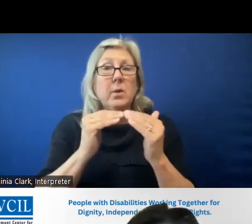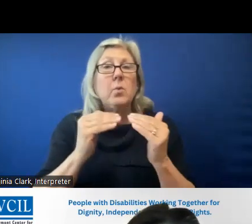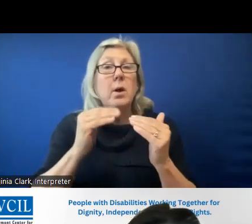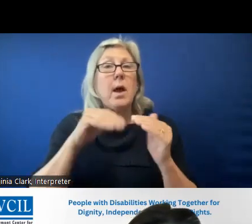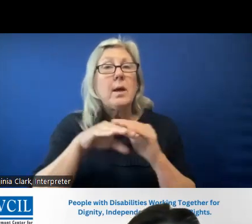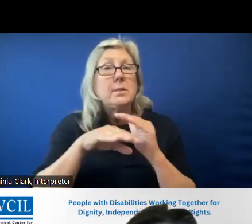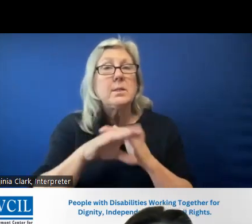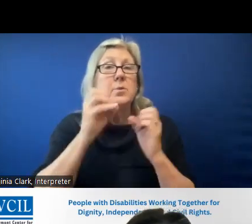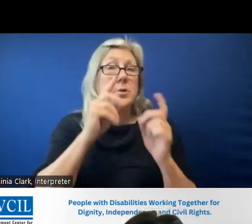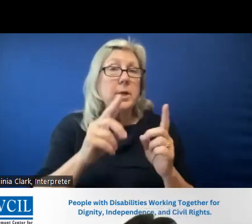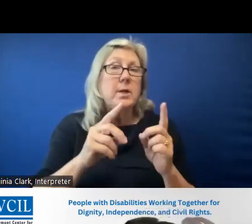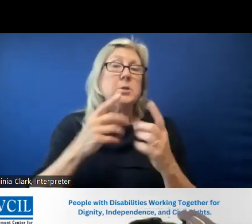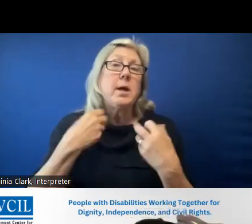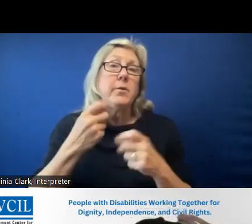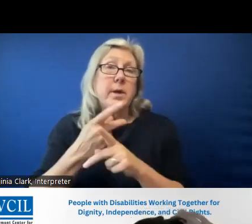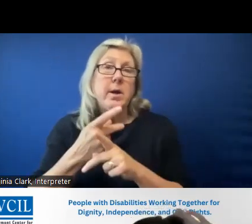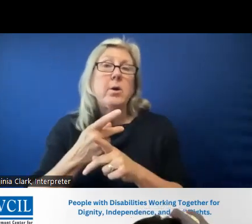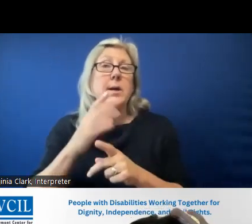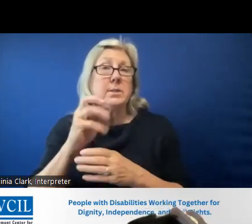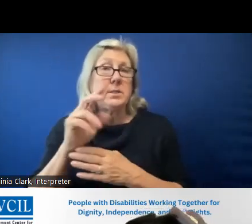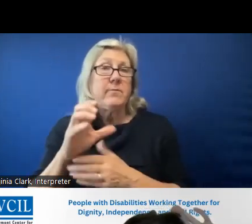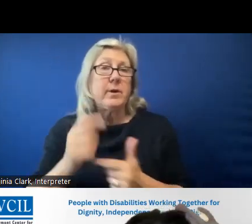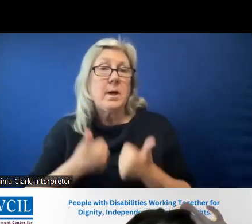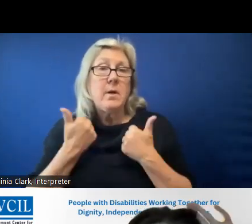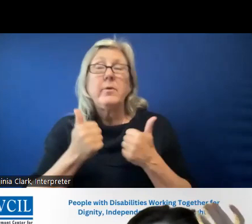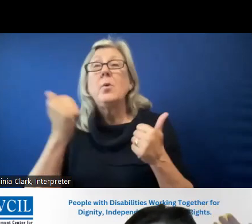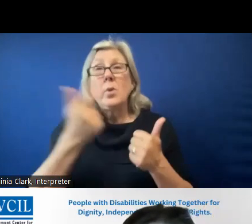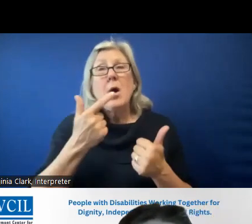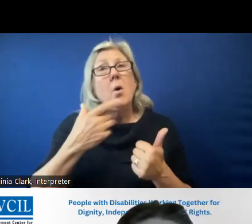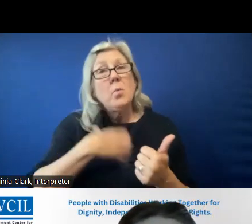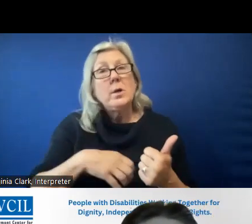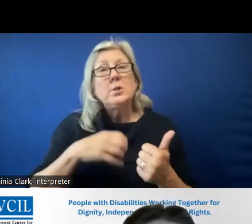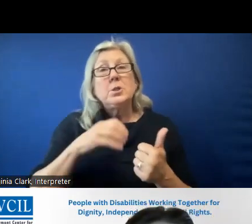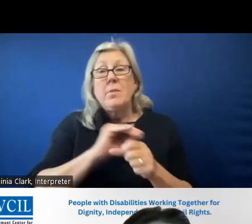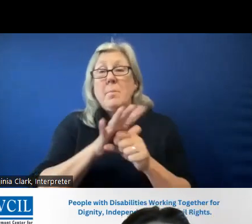While we all wish that the pandemic were over, that is simply not the case. Instead of a